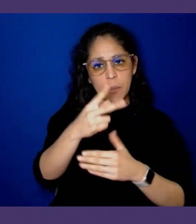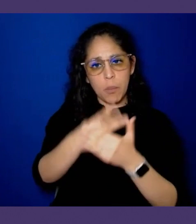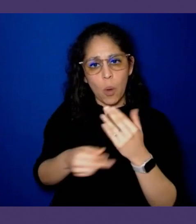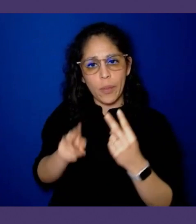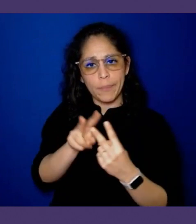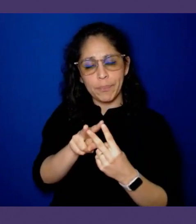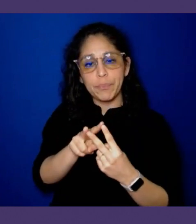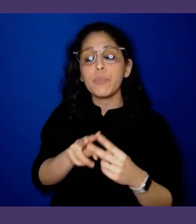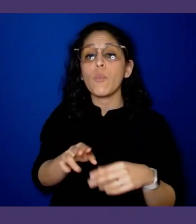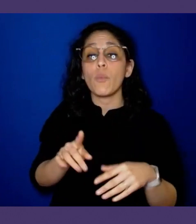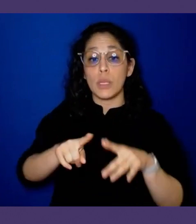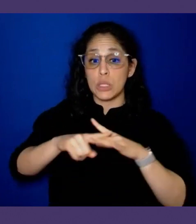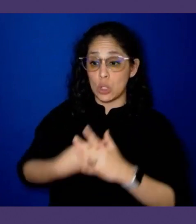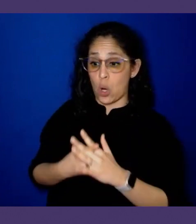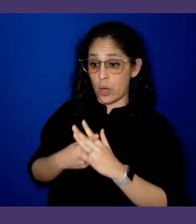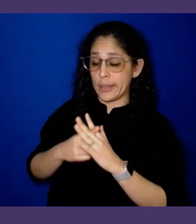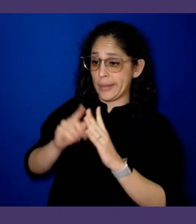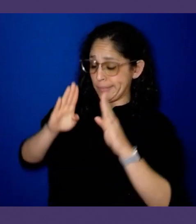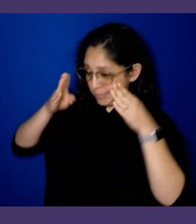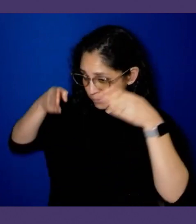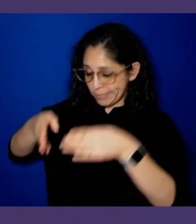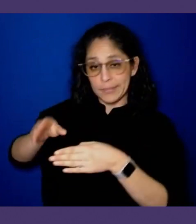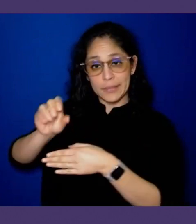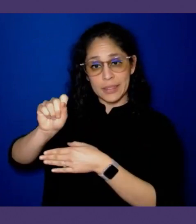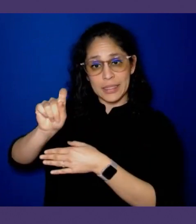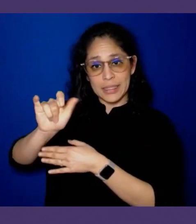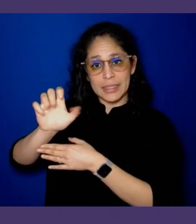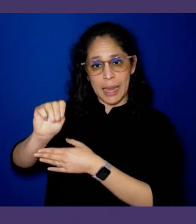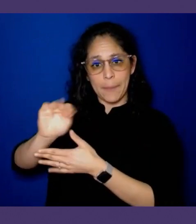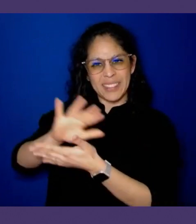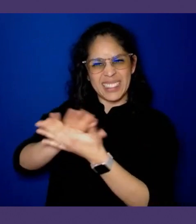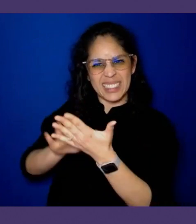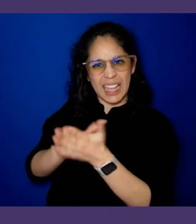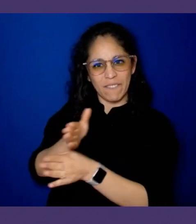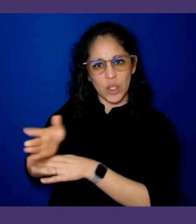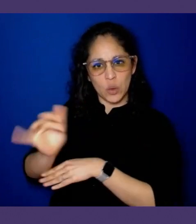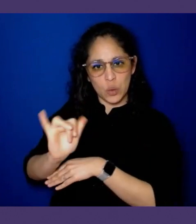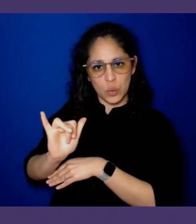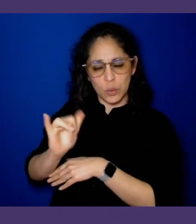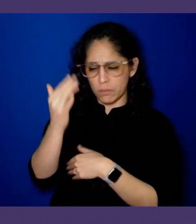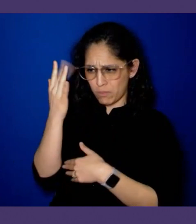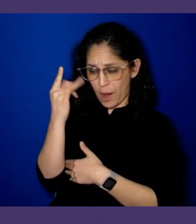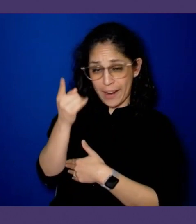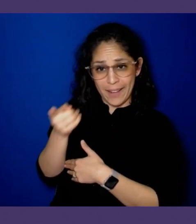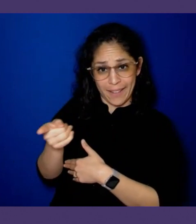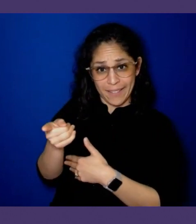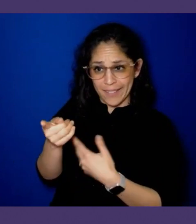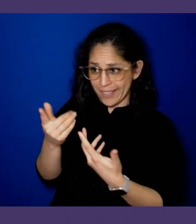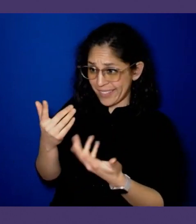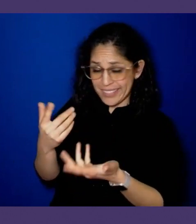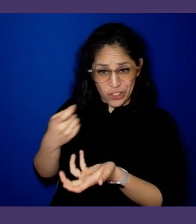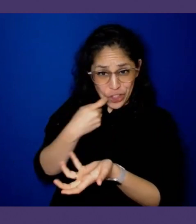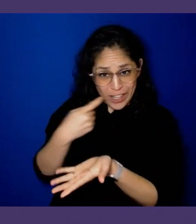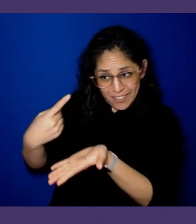STEM and design fields especially because we came out of conversations that tech was having.